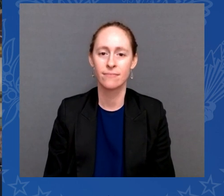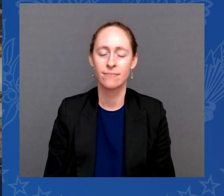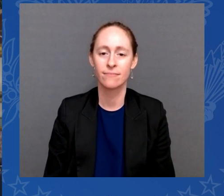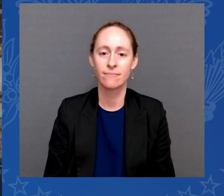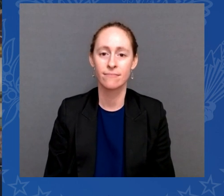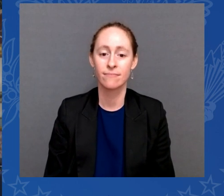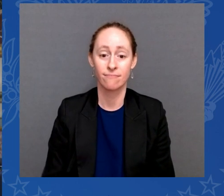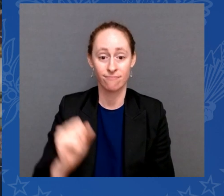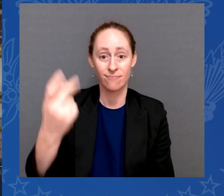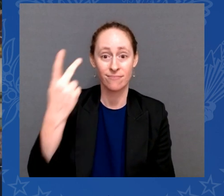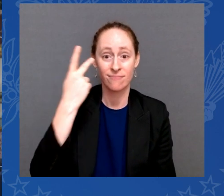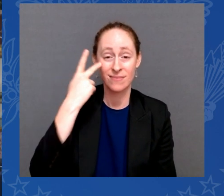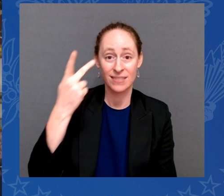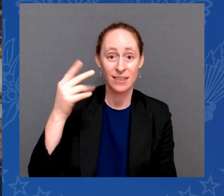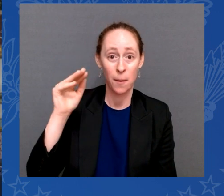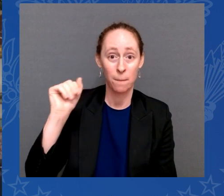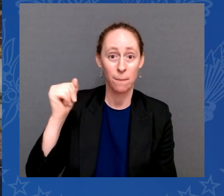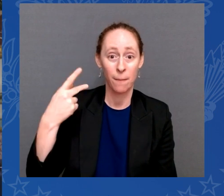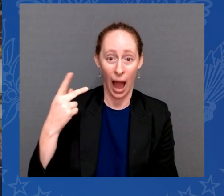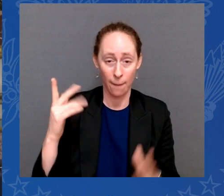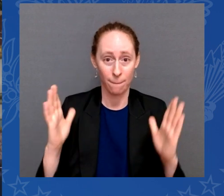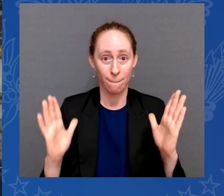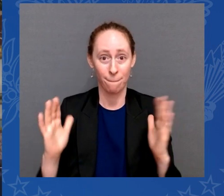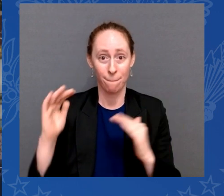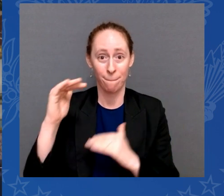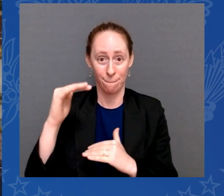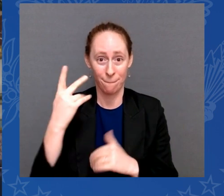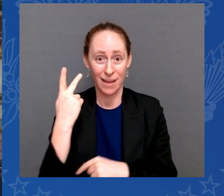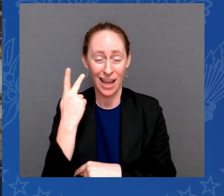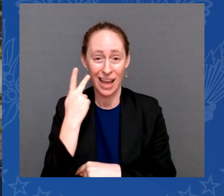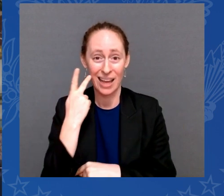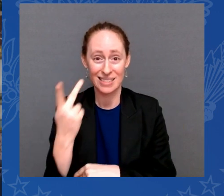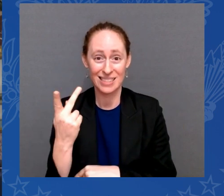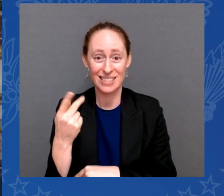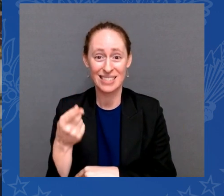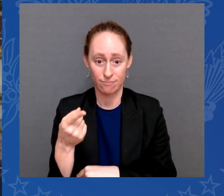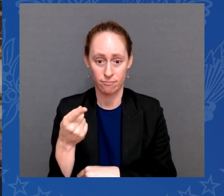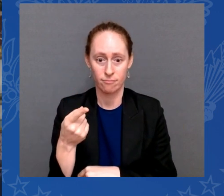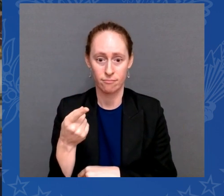to understand this map represents our current assessment of the various laws